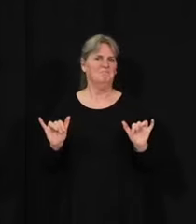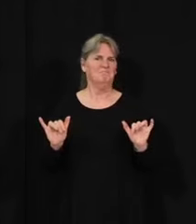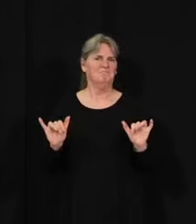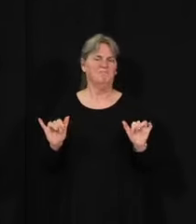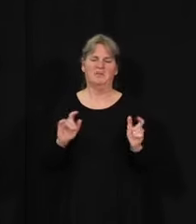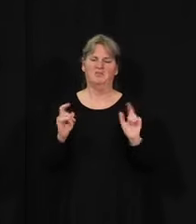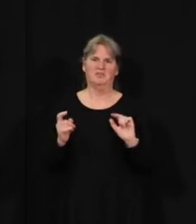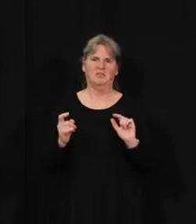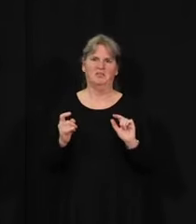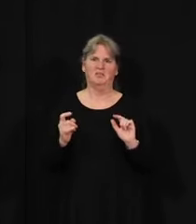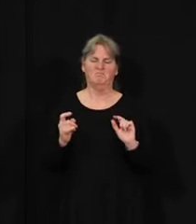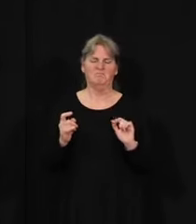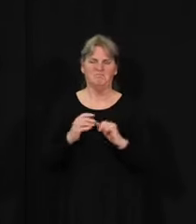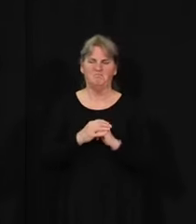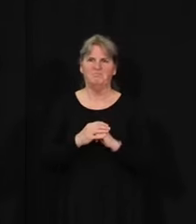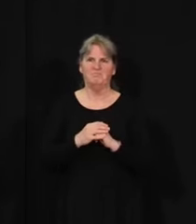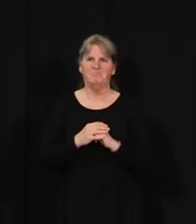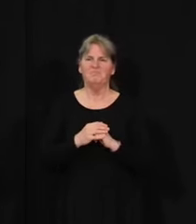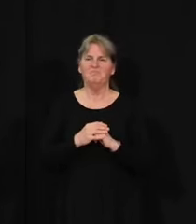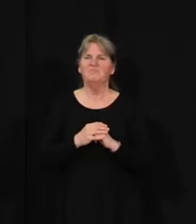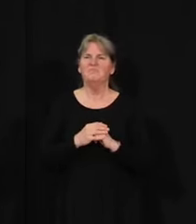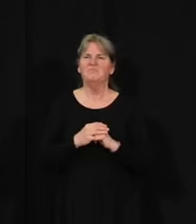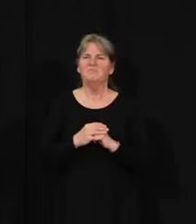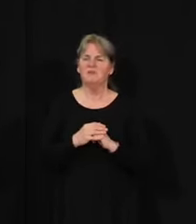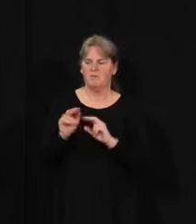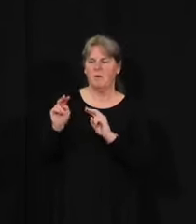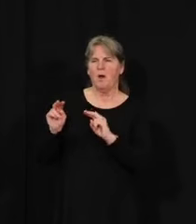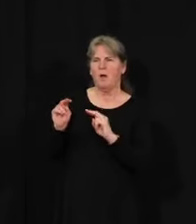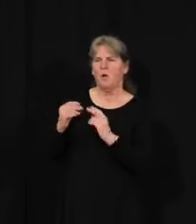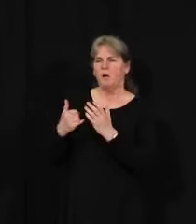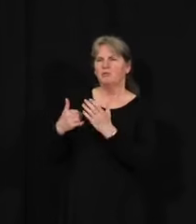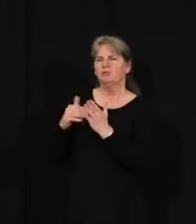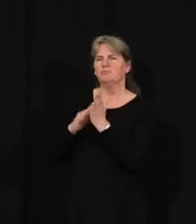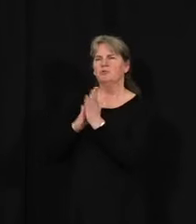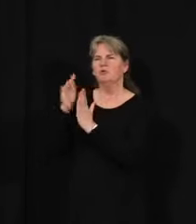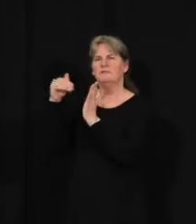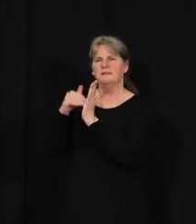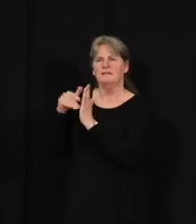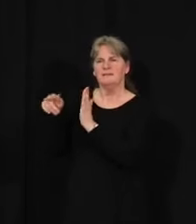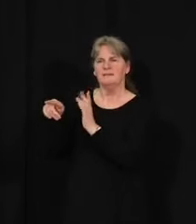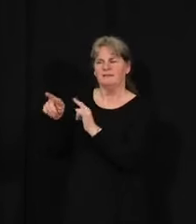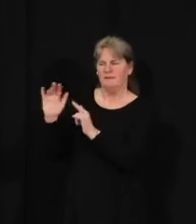negligible risk or a risk equivalent to Yukon. So I think that is really what